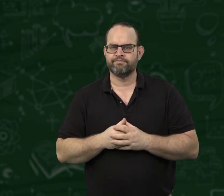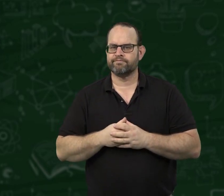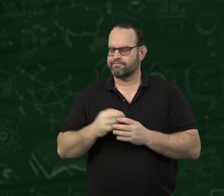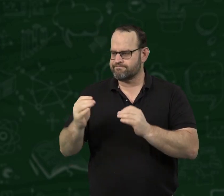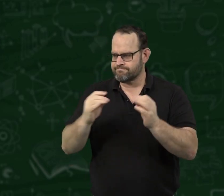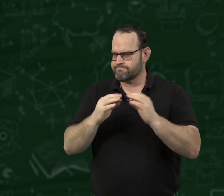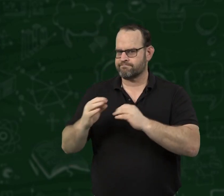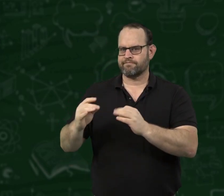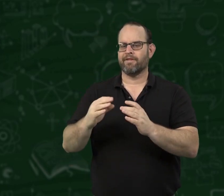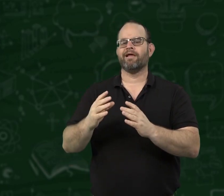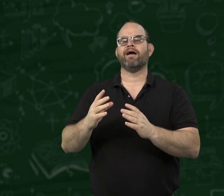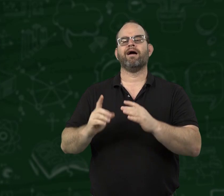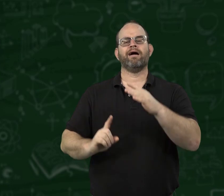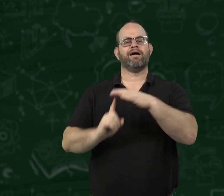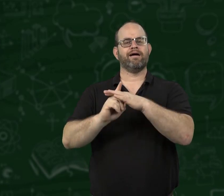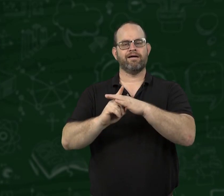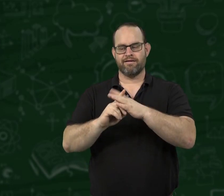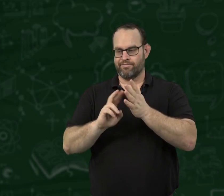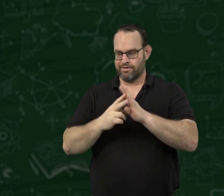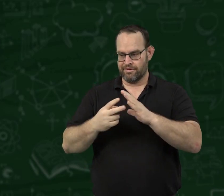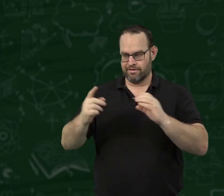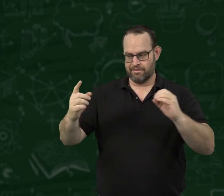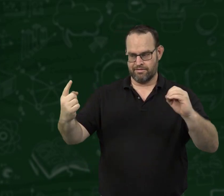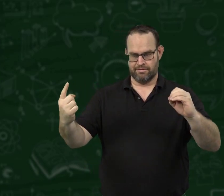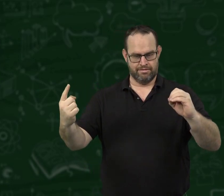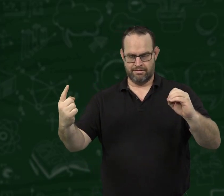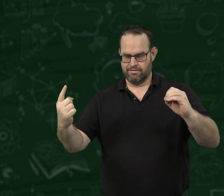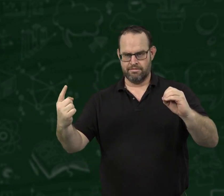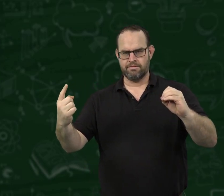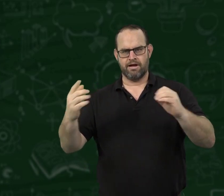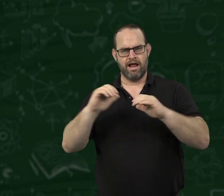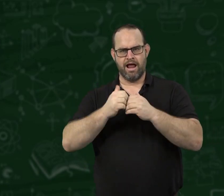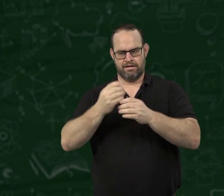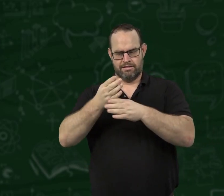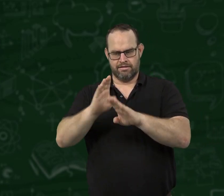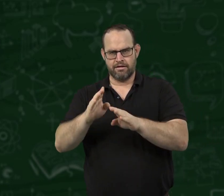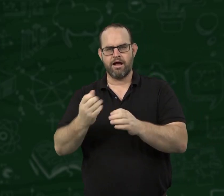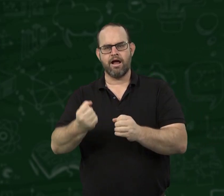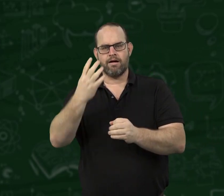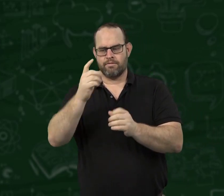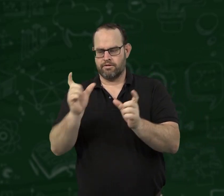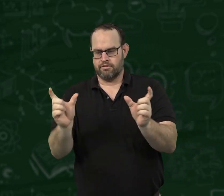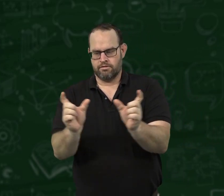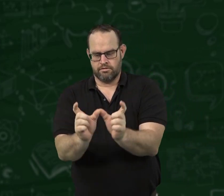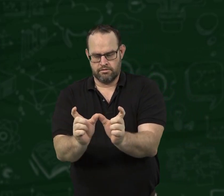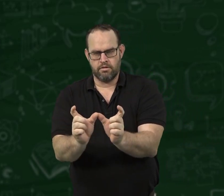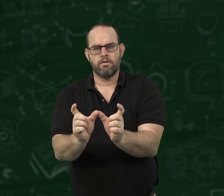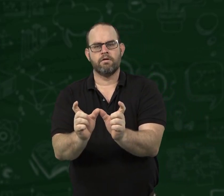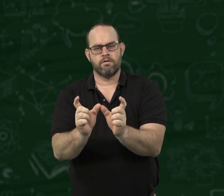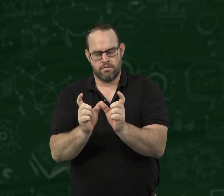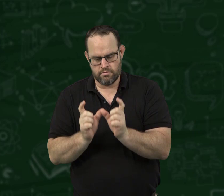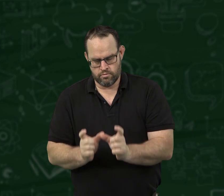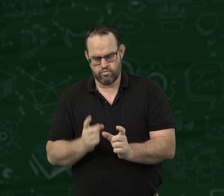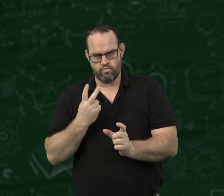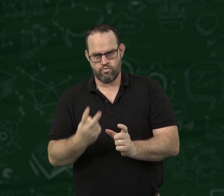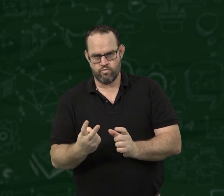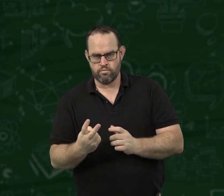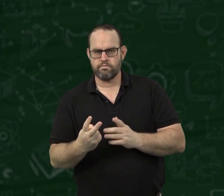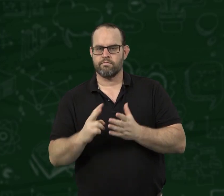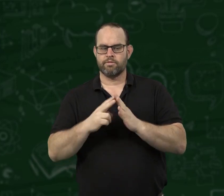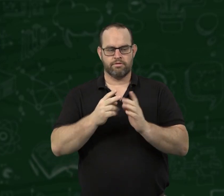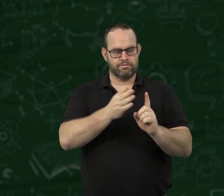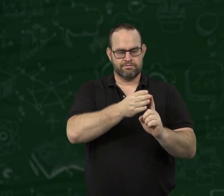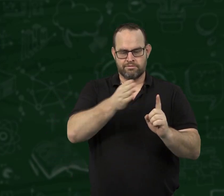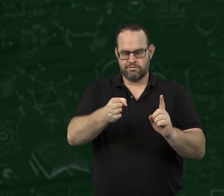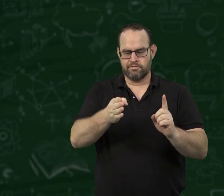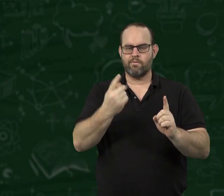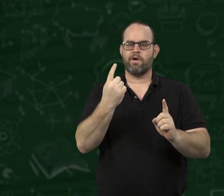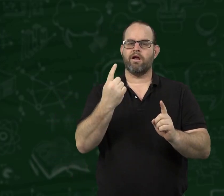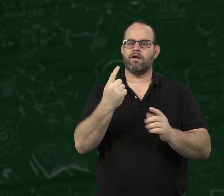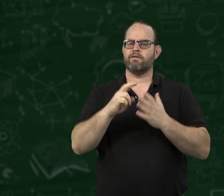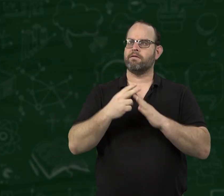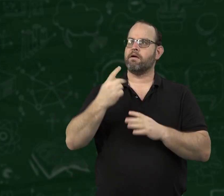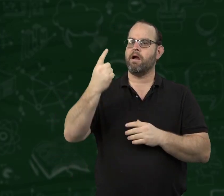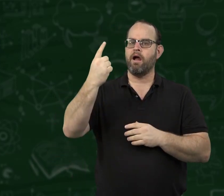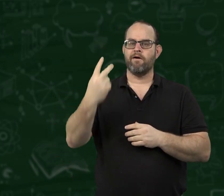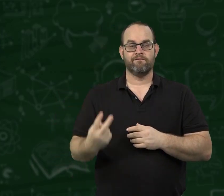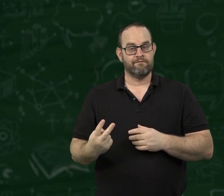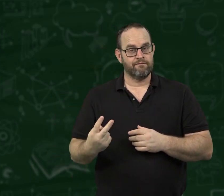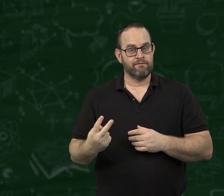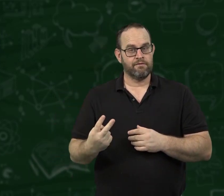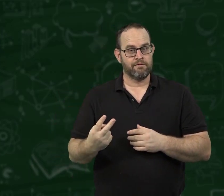It was determined that you could split one in half. Half of 1 is ½.